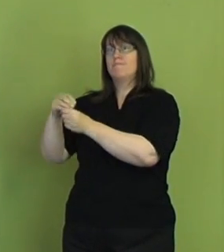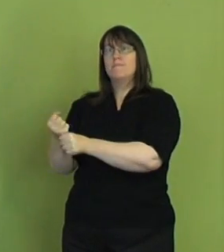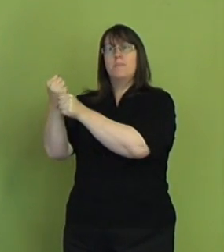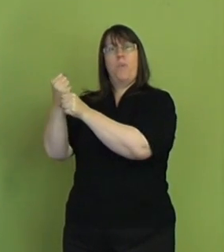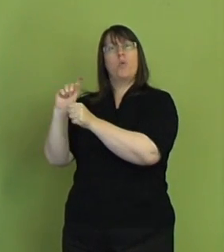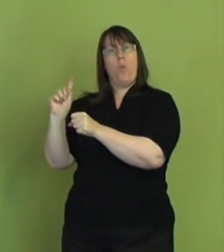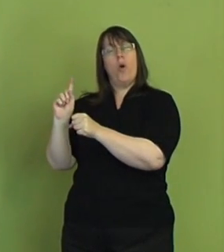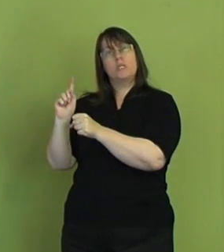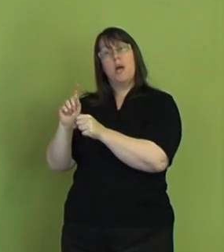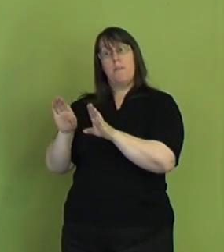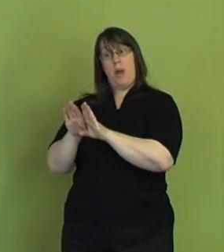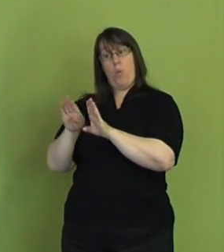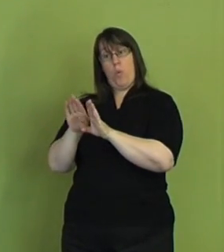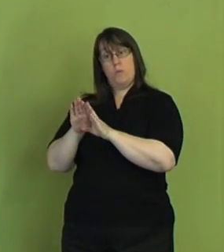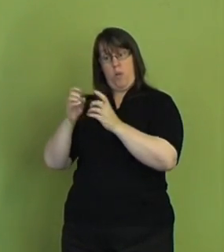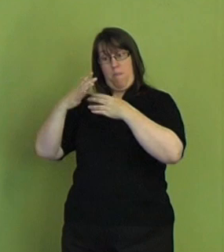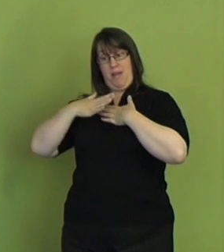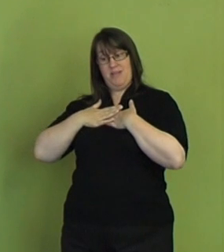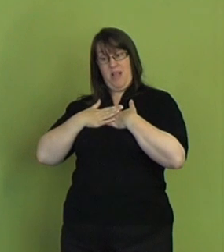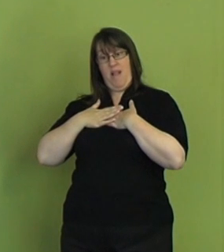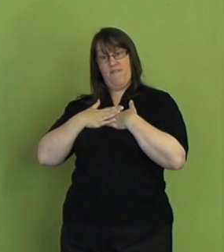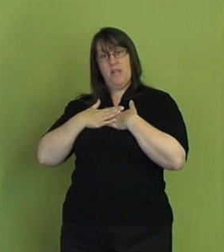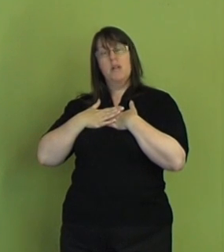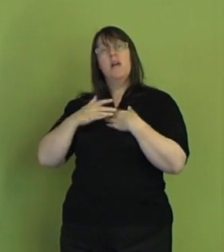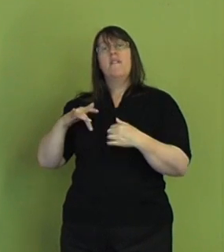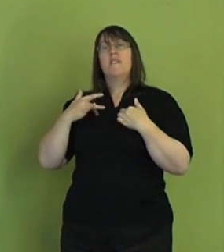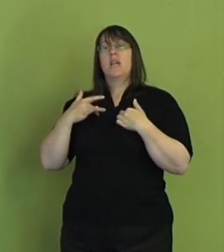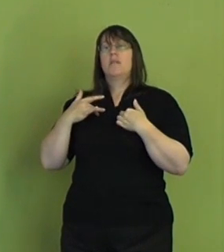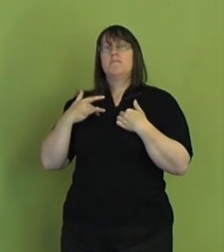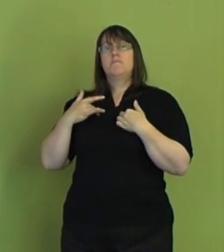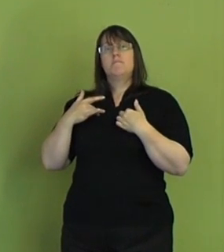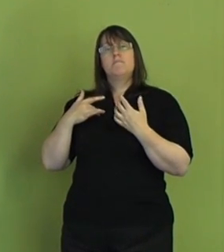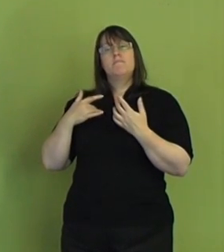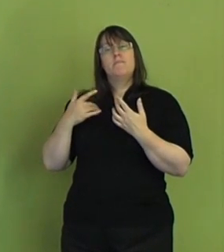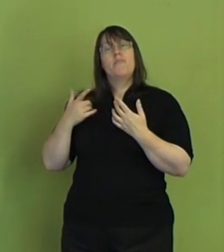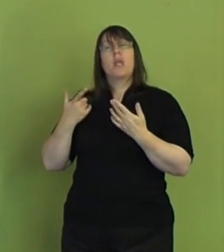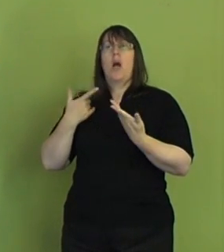and for you, yourself, to experience some relief